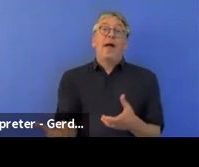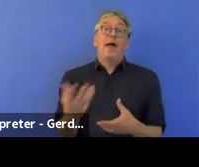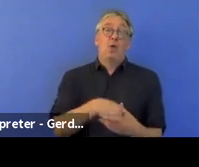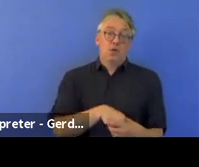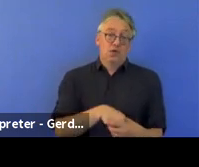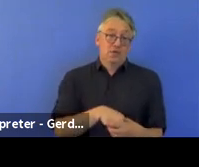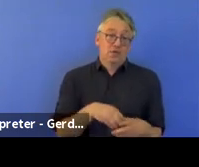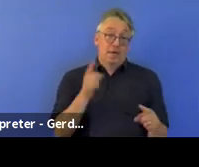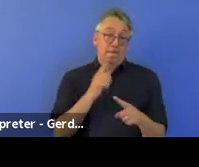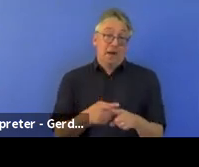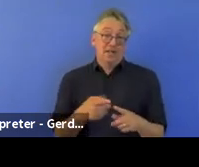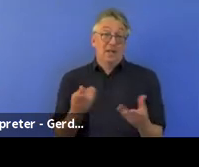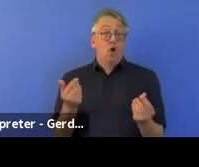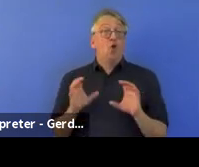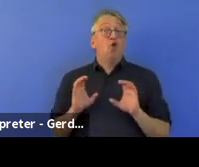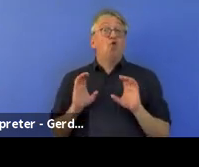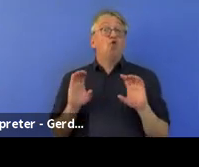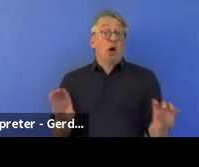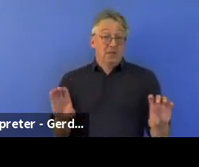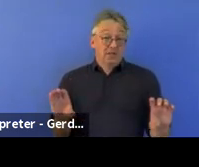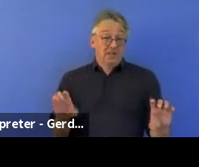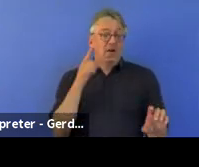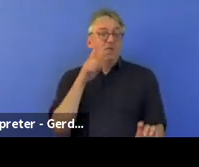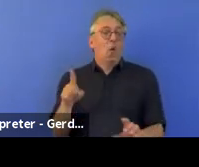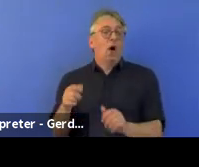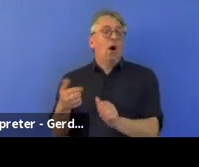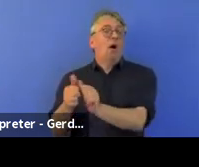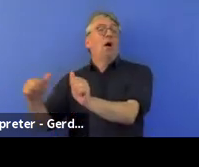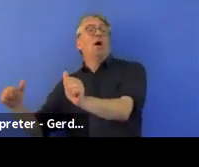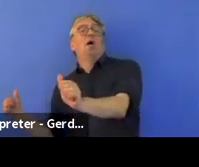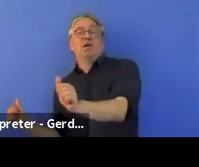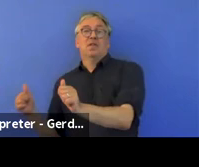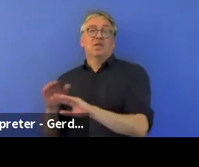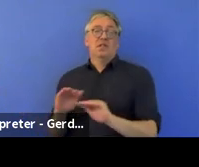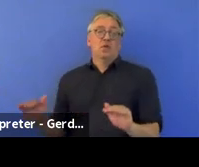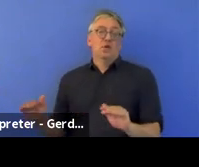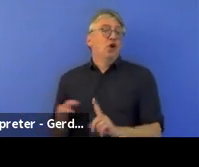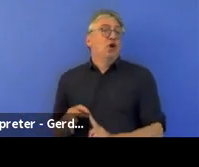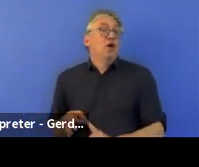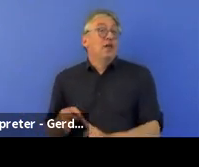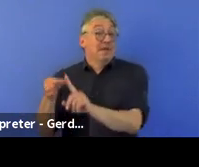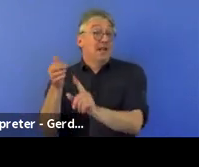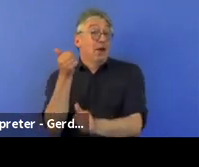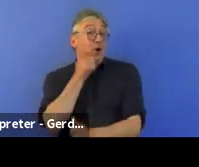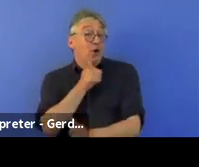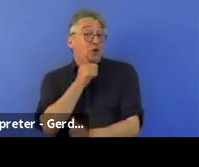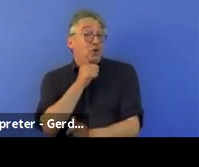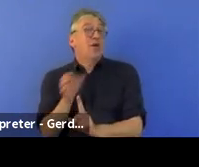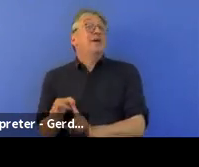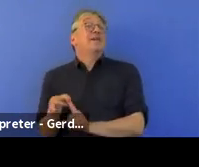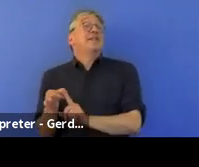Especially girls. There is a need for commitments to center equity and inclusion. To show targeted and equitable allocation of funds to